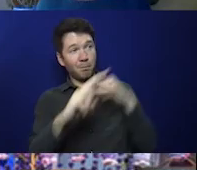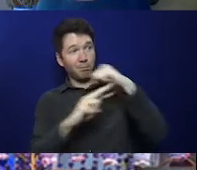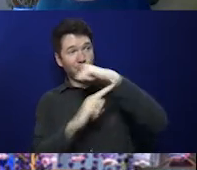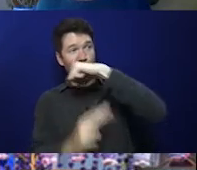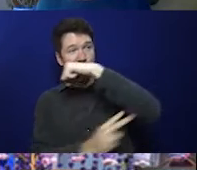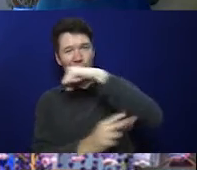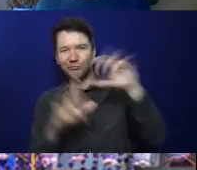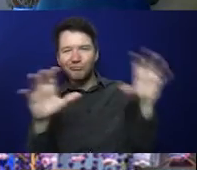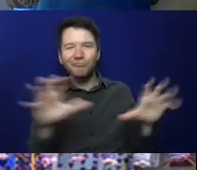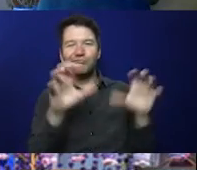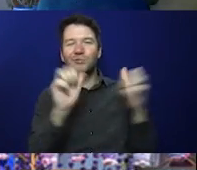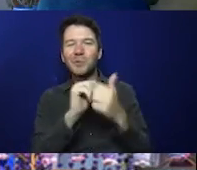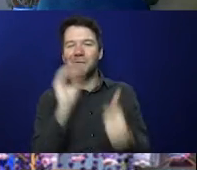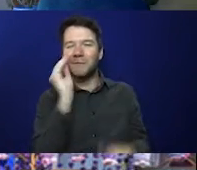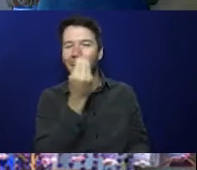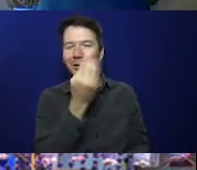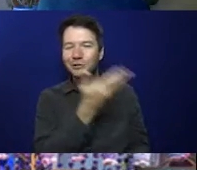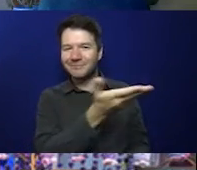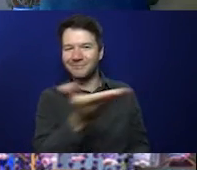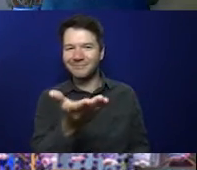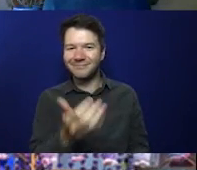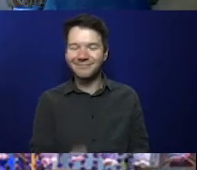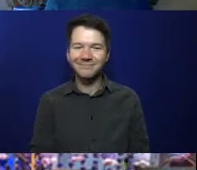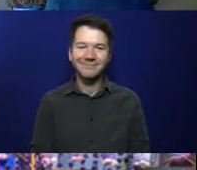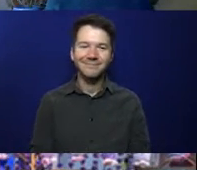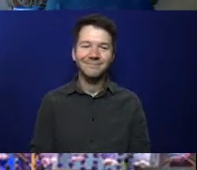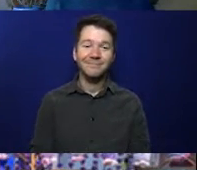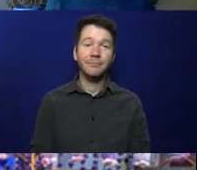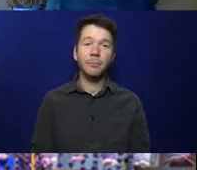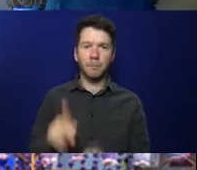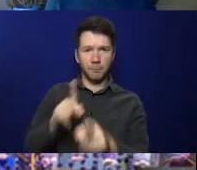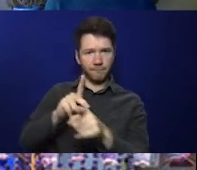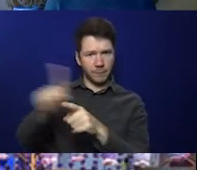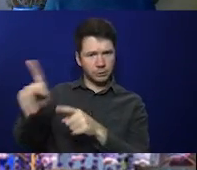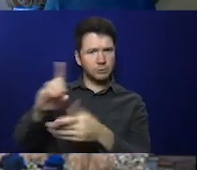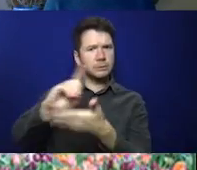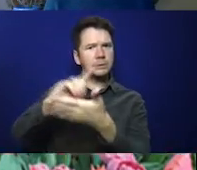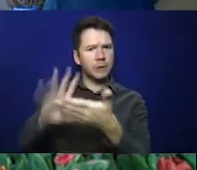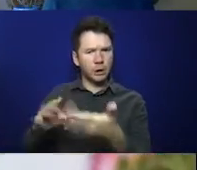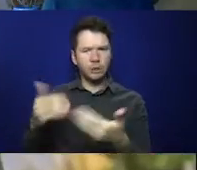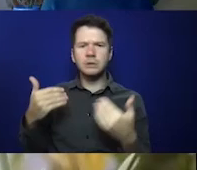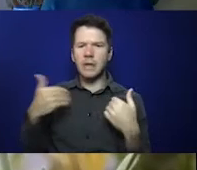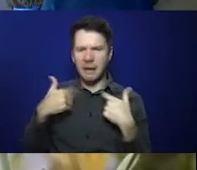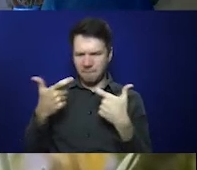like this bridge bedecked with flower as well.